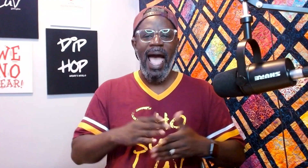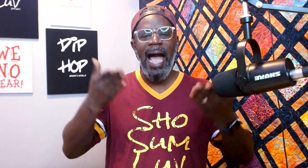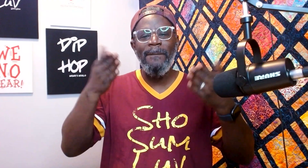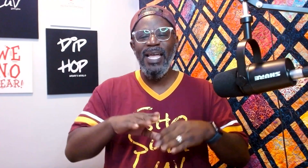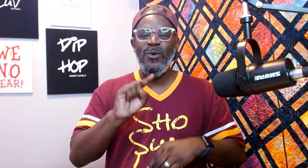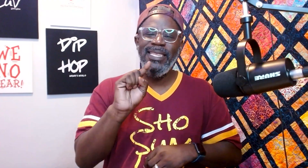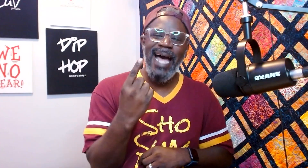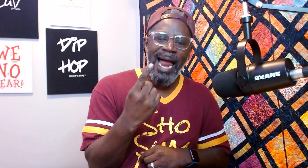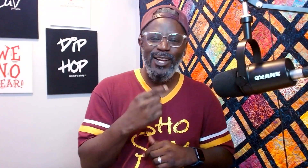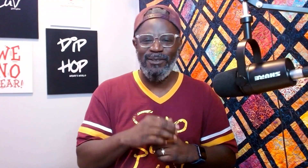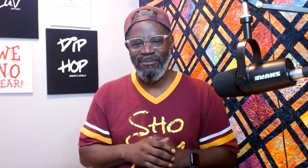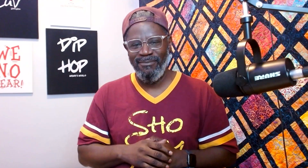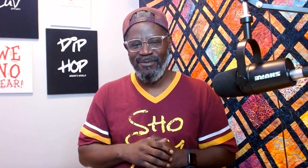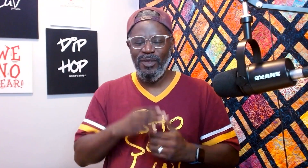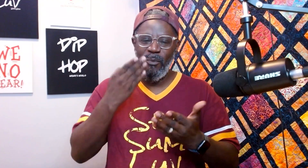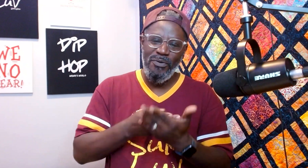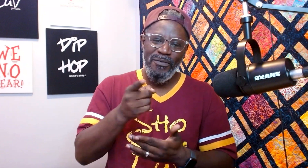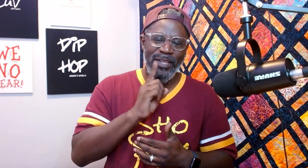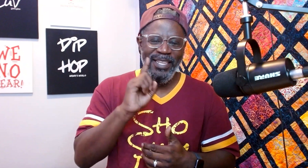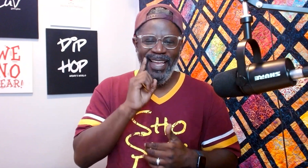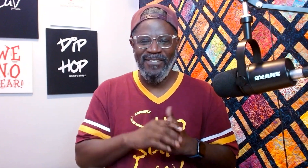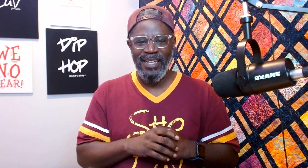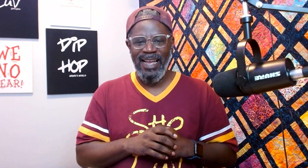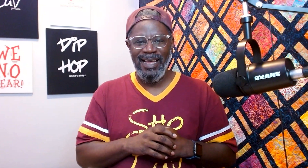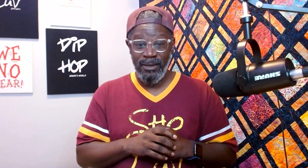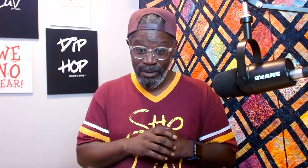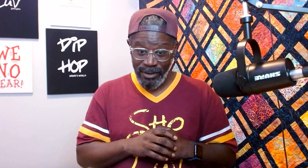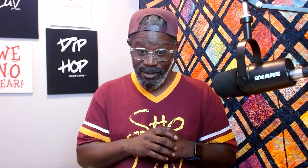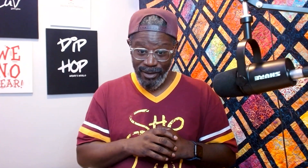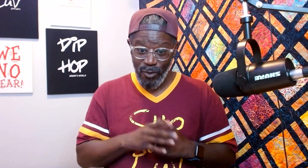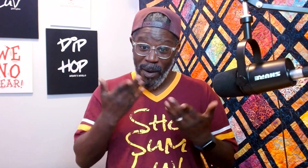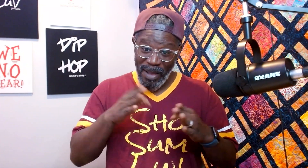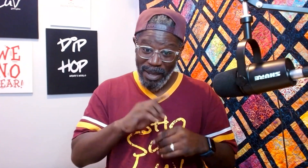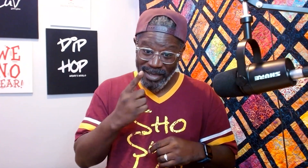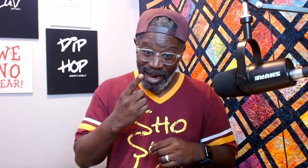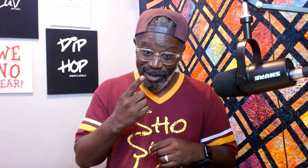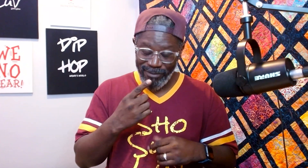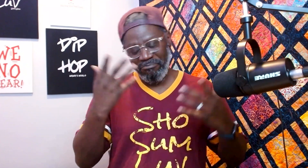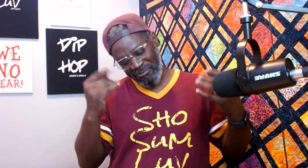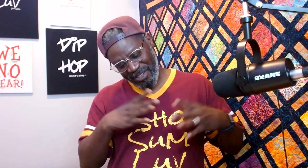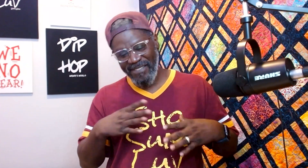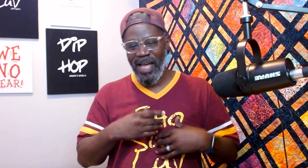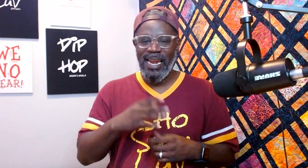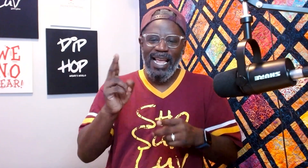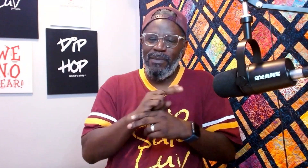I can bet you a dollar to prove that you're Deaf." "You wanna bet me $1? Okay fine.